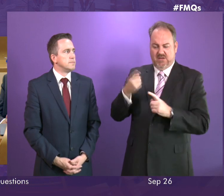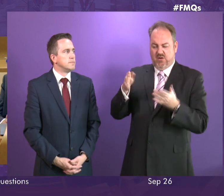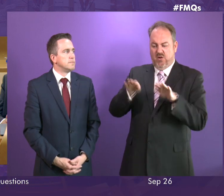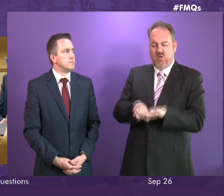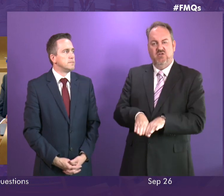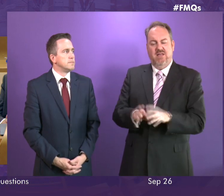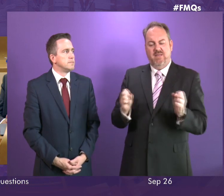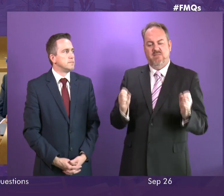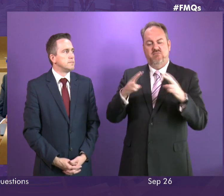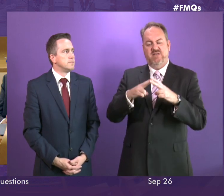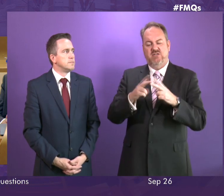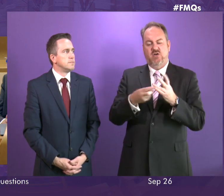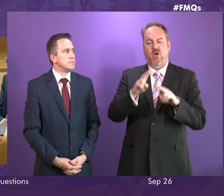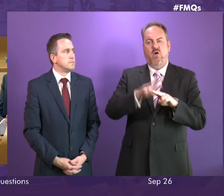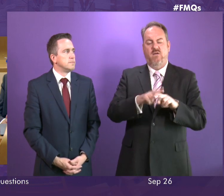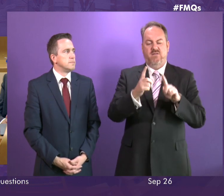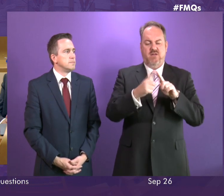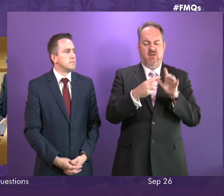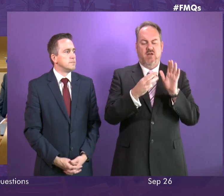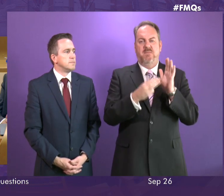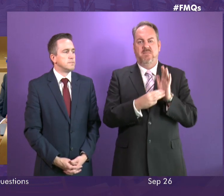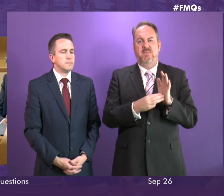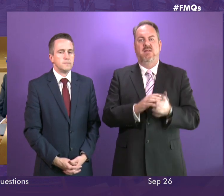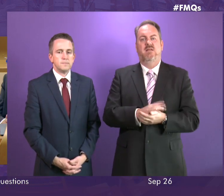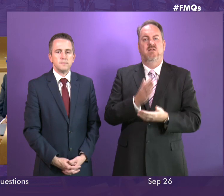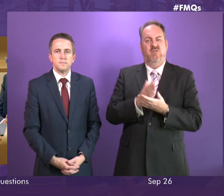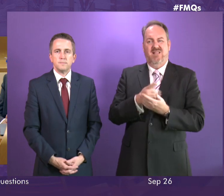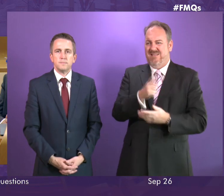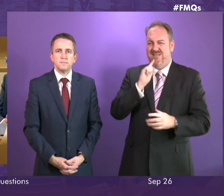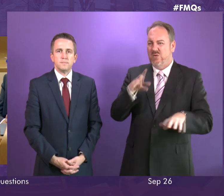in Bridge of Earn. I have here a copy of the letter, in which they state that it is unacceptable